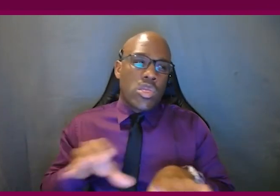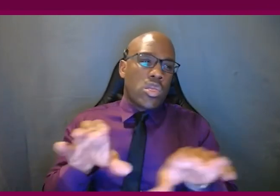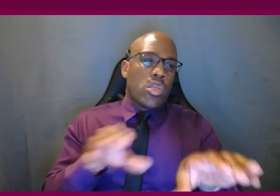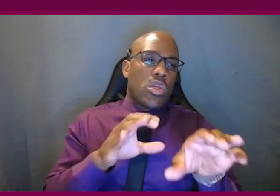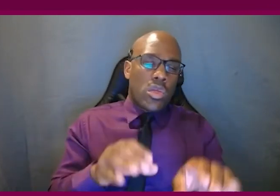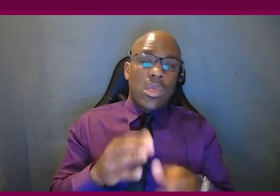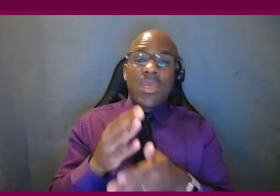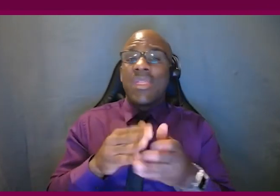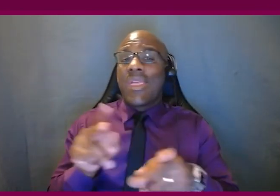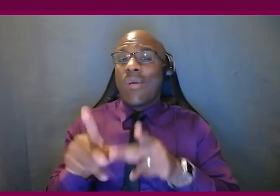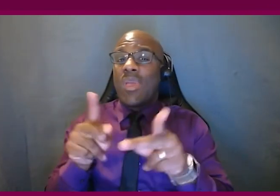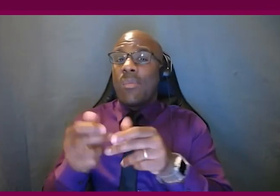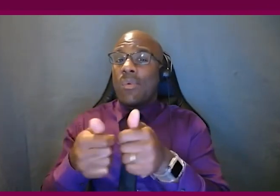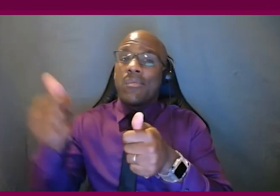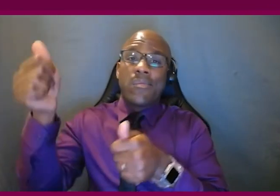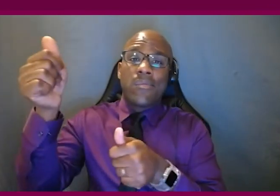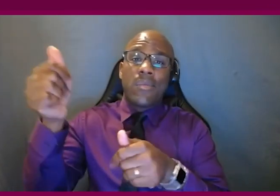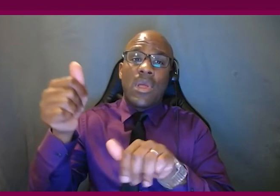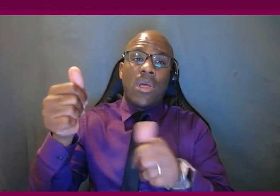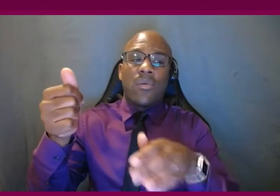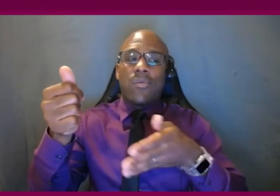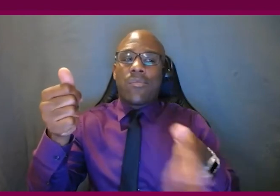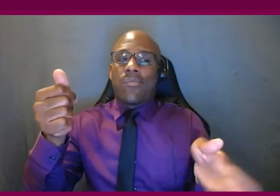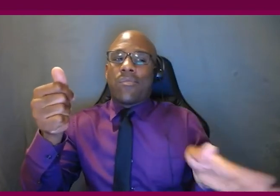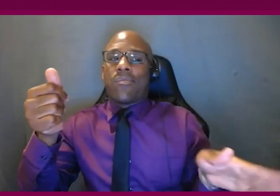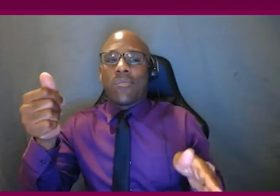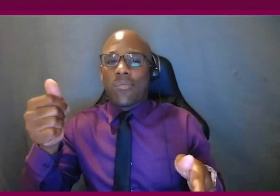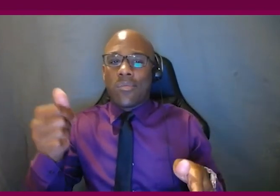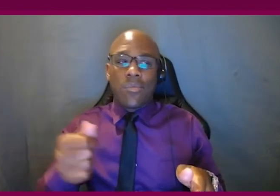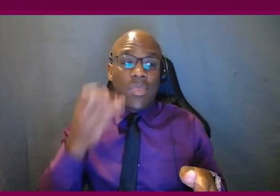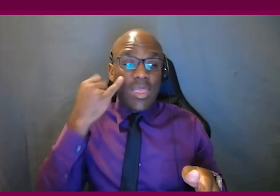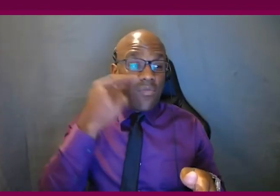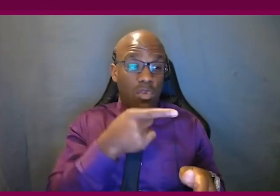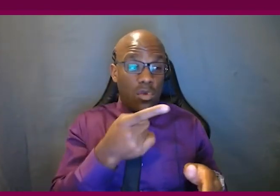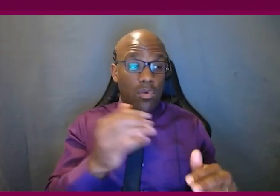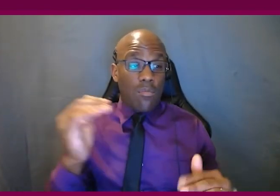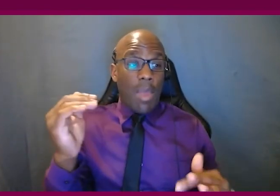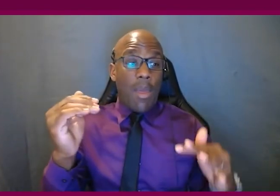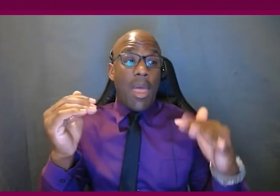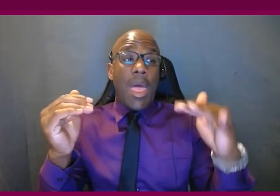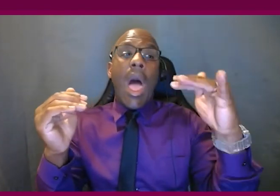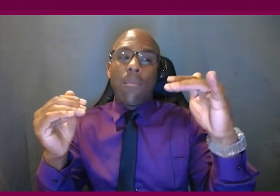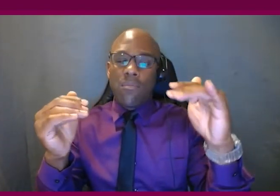There just needs to be a big mindset shift about what disability means instead of thinking